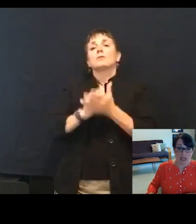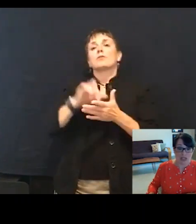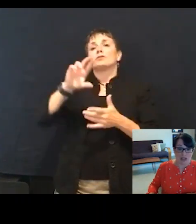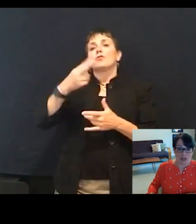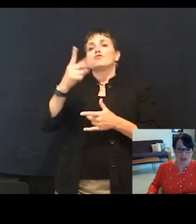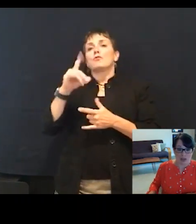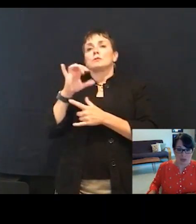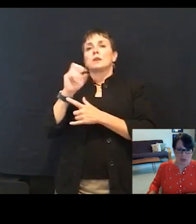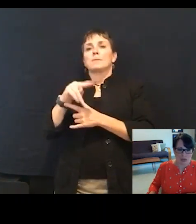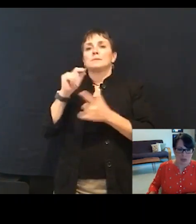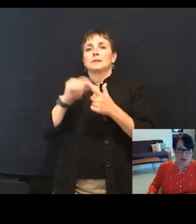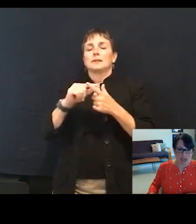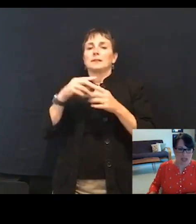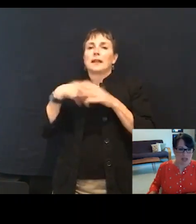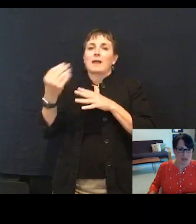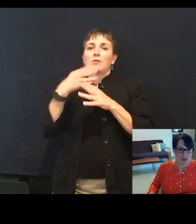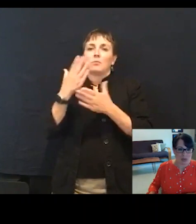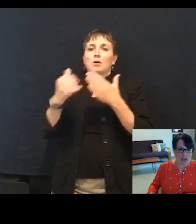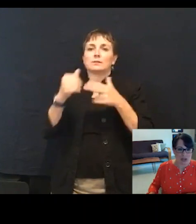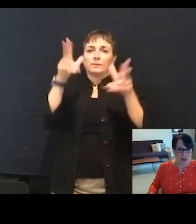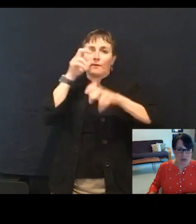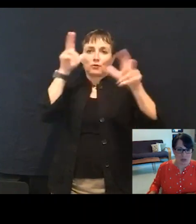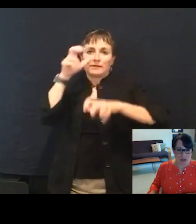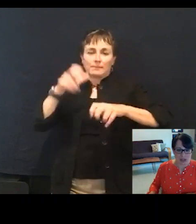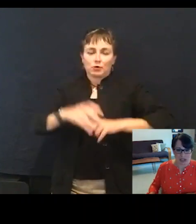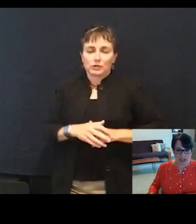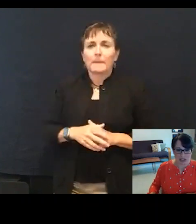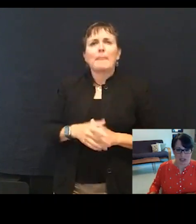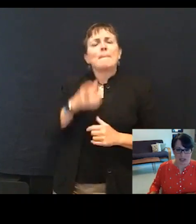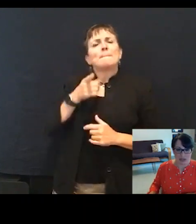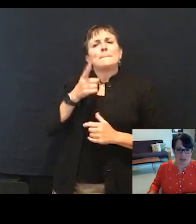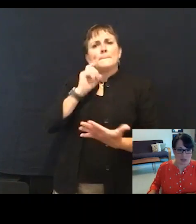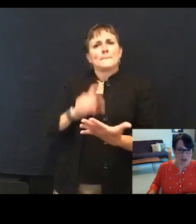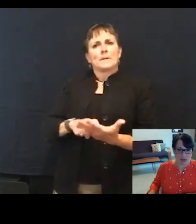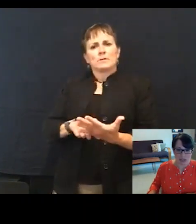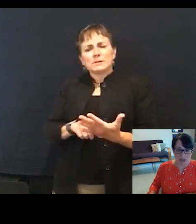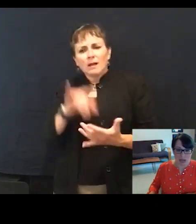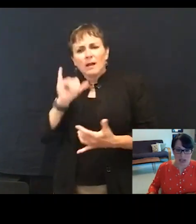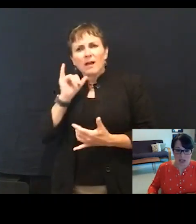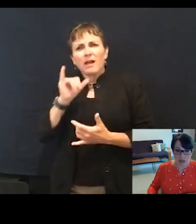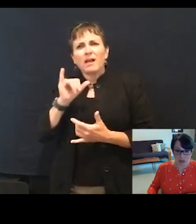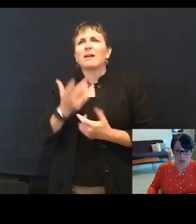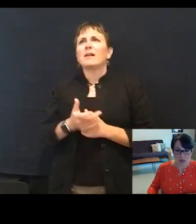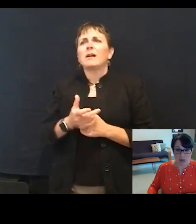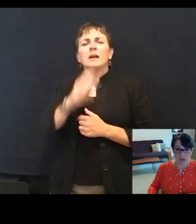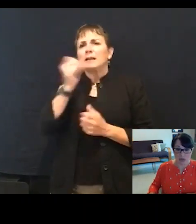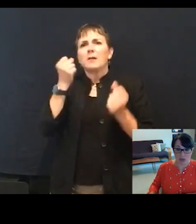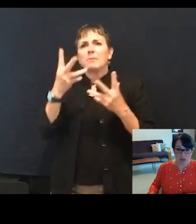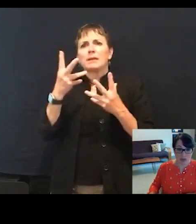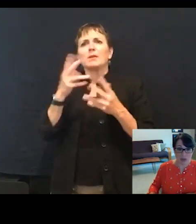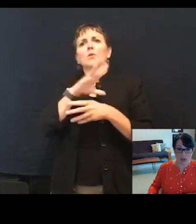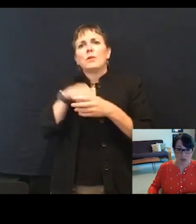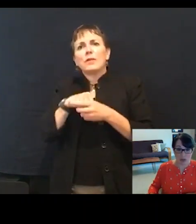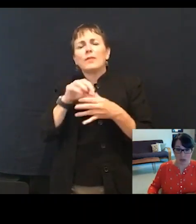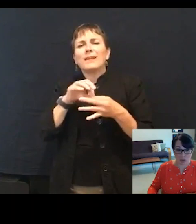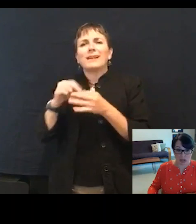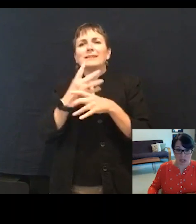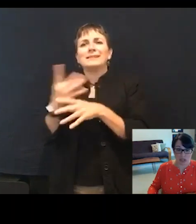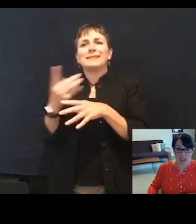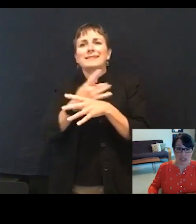he saw that there weren't many of those molecules within the connecting cilium. So they're obviously passing through this region, but they're doing so pretty quickly.